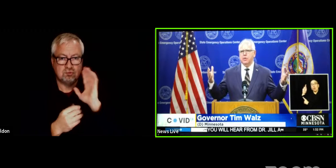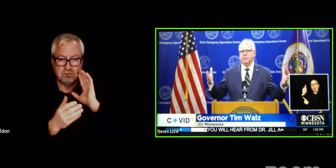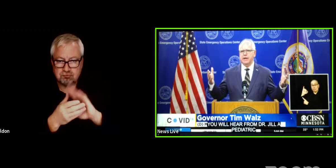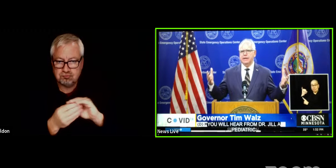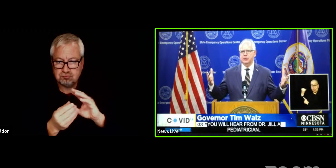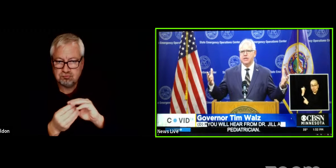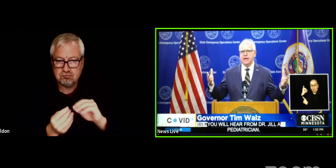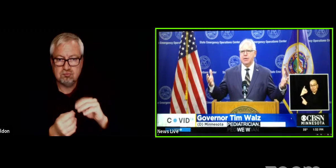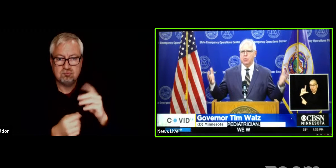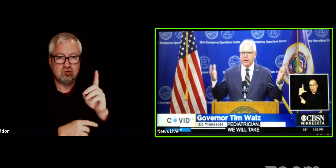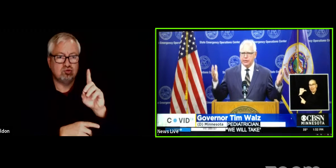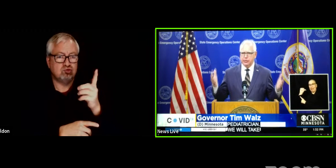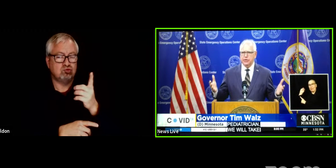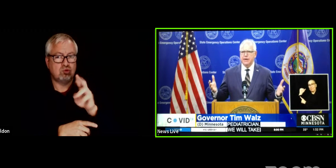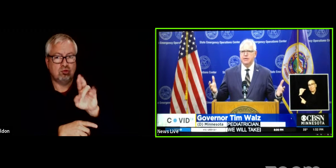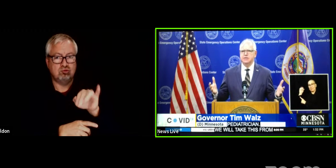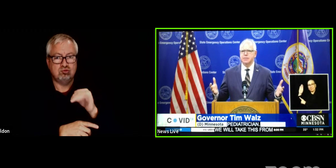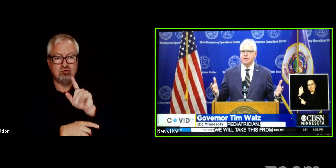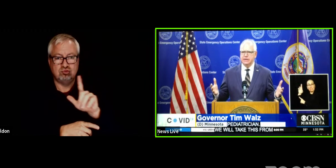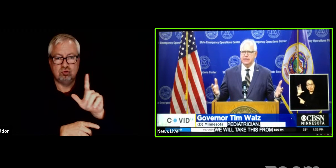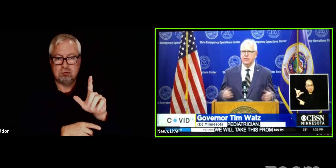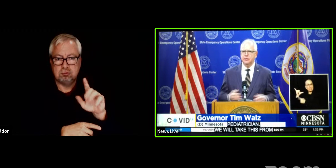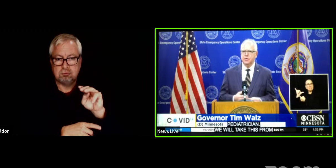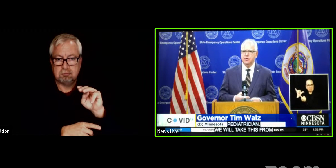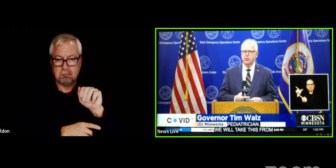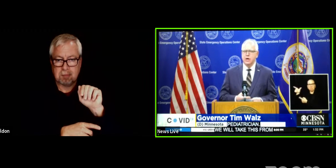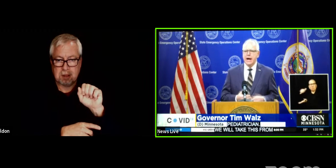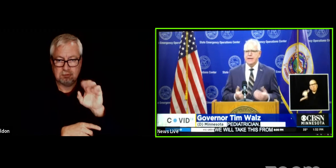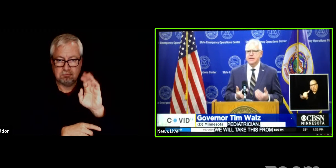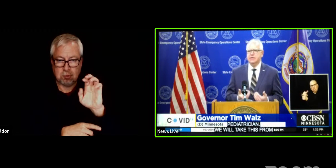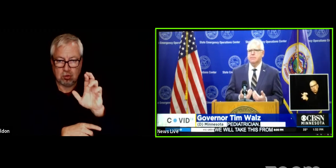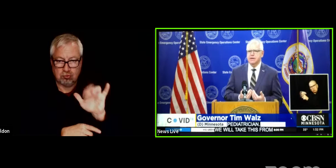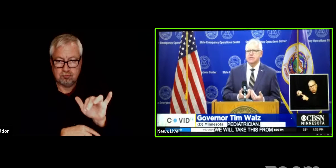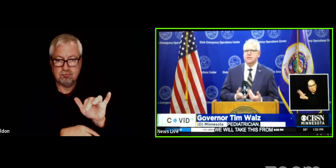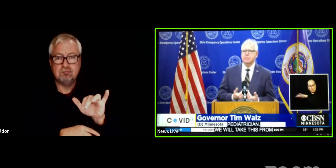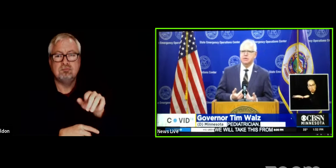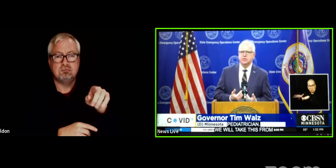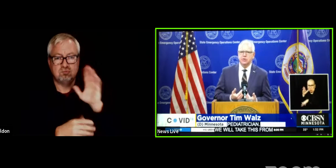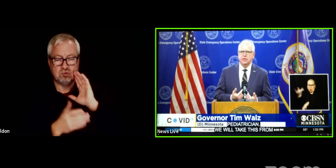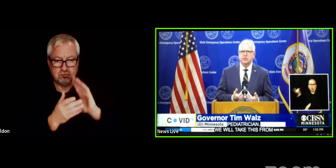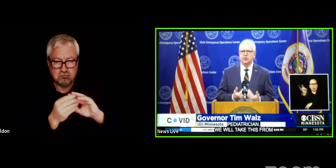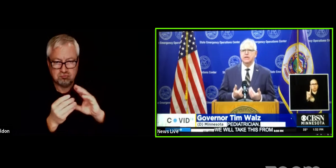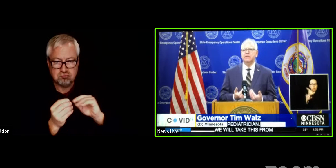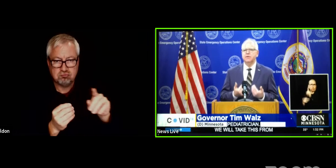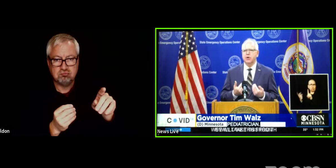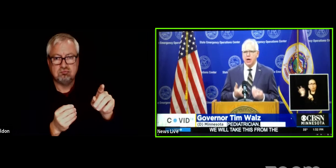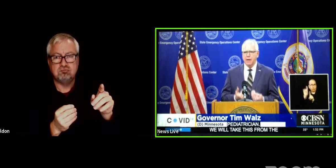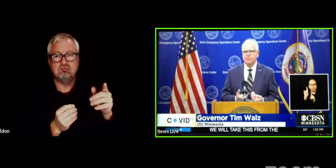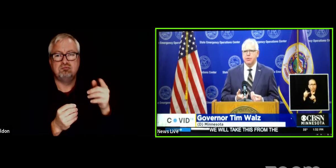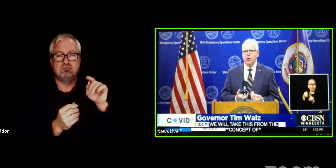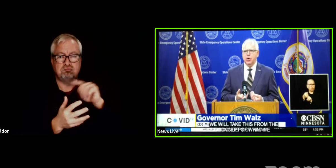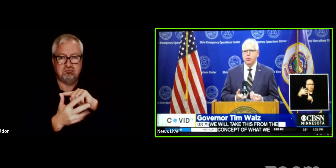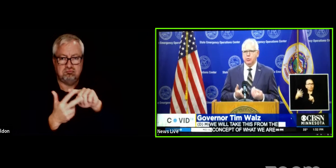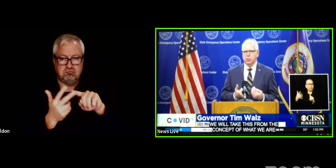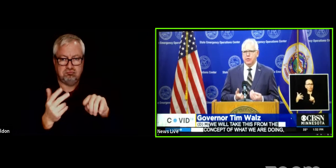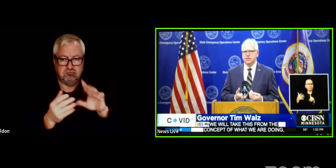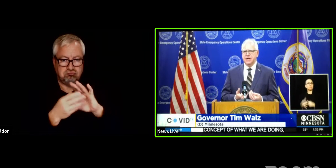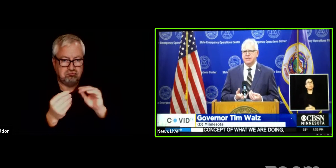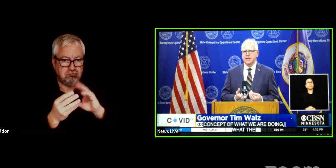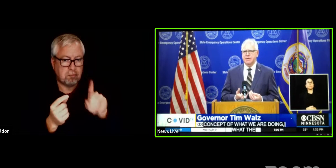WHAT THE PLAN LOOKS LIKE. WE'LL DRILL DOWN INTO SOME OF THE TEE DAILIES WITH YOU. I THINK THE BIG THIN, MINNESOTAN, IS YOU NEED TO FEEL COMFORTABLE WITH WHERE THE STATE IS COMING